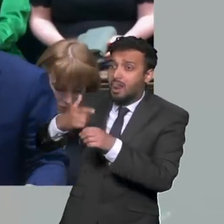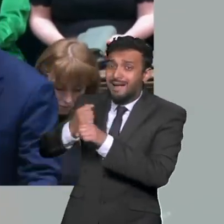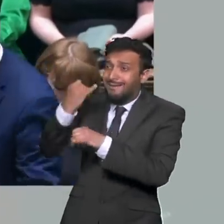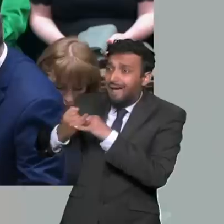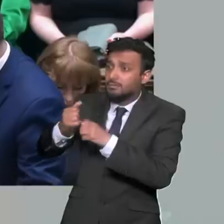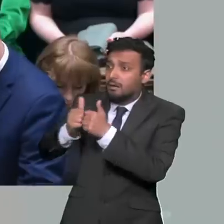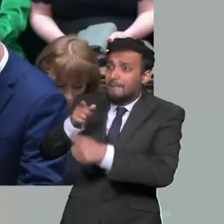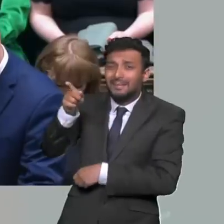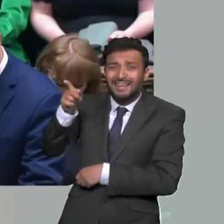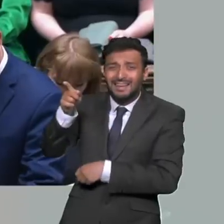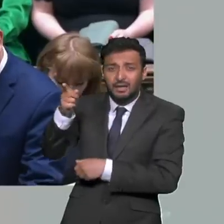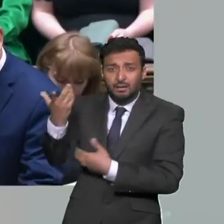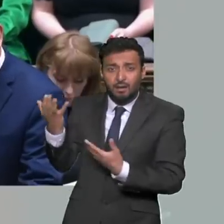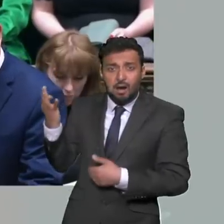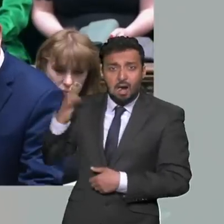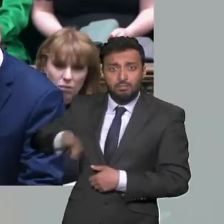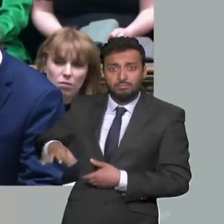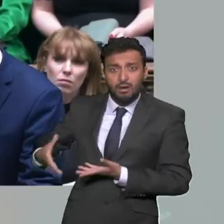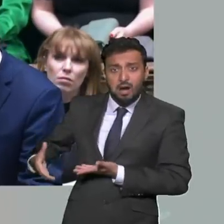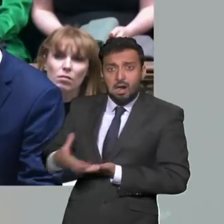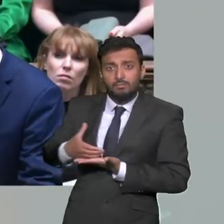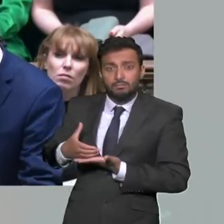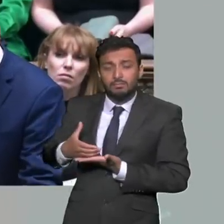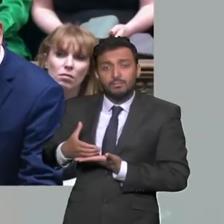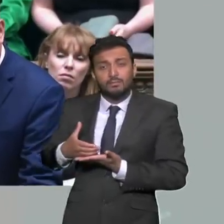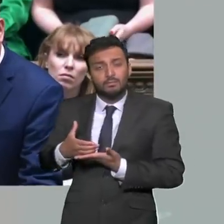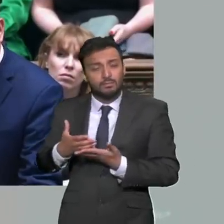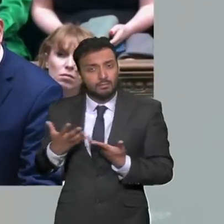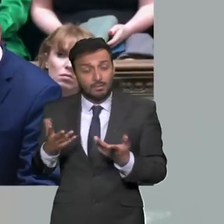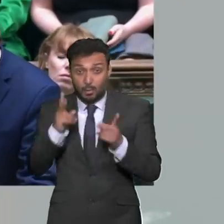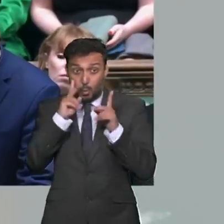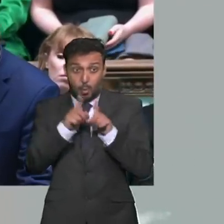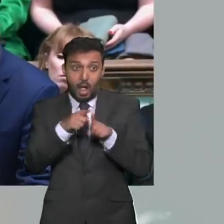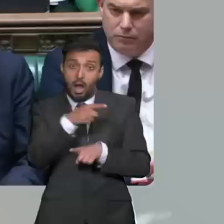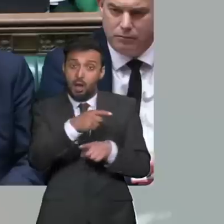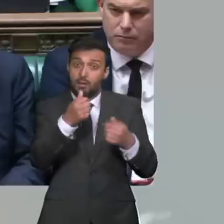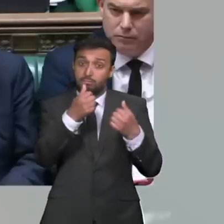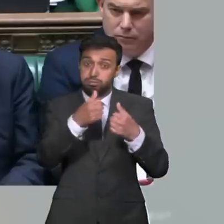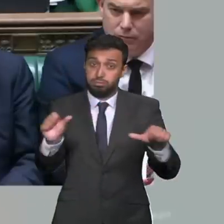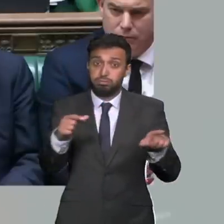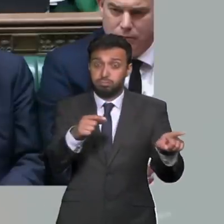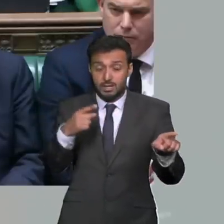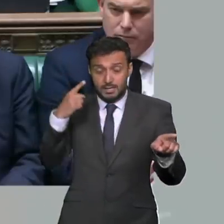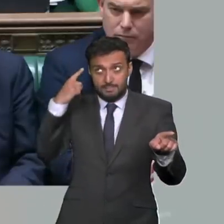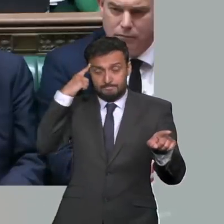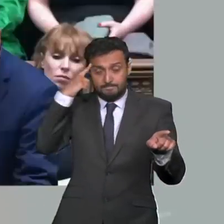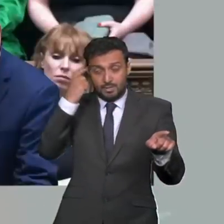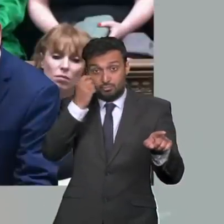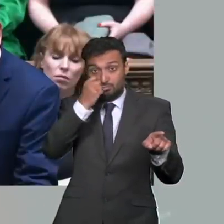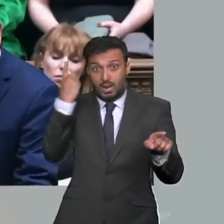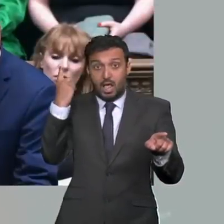It sounds like he has finally seen sense and the inevitable U-turn may finally have arrived,